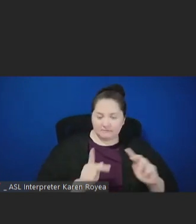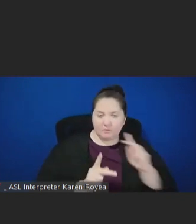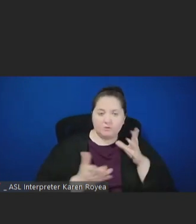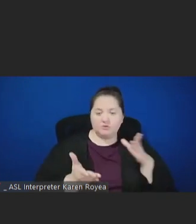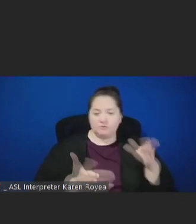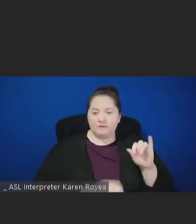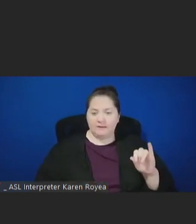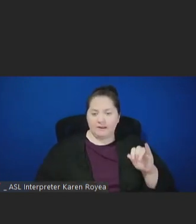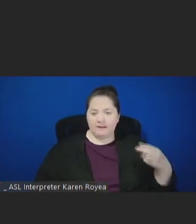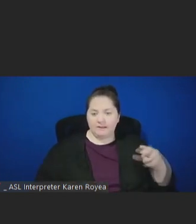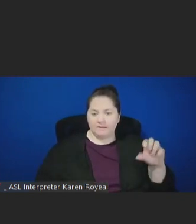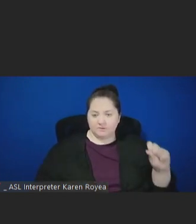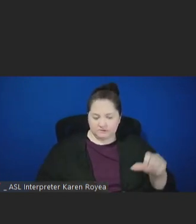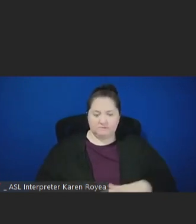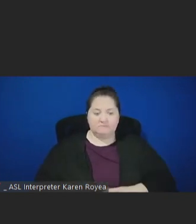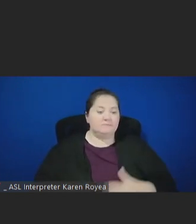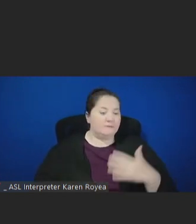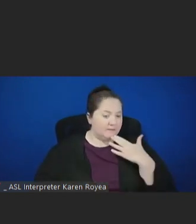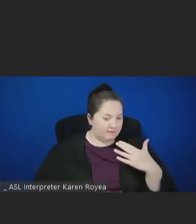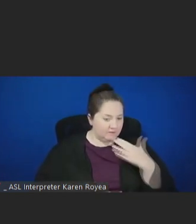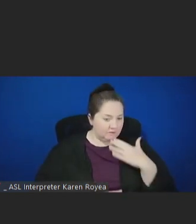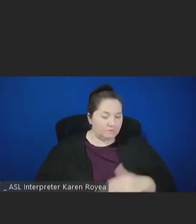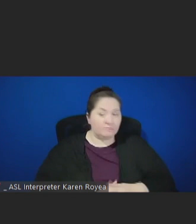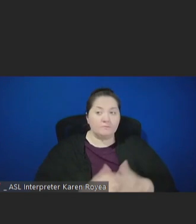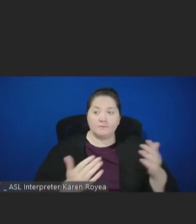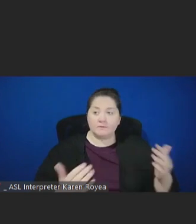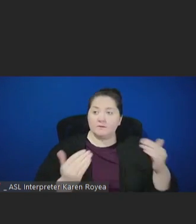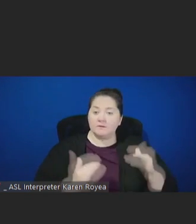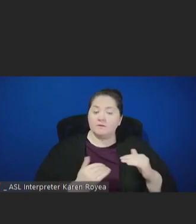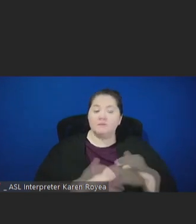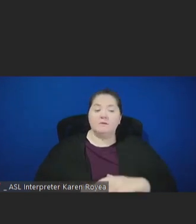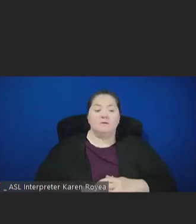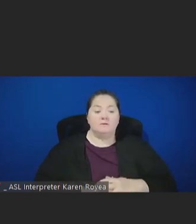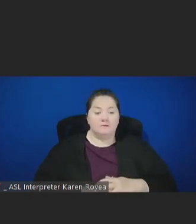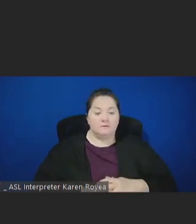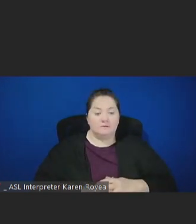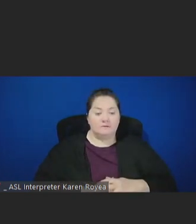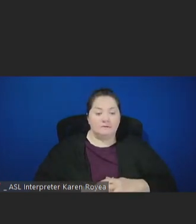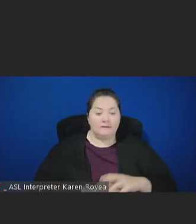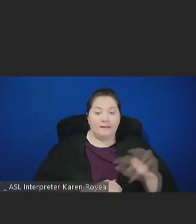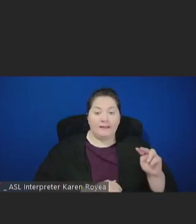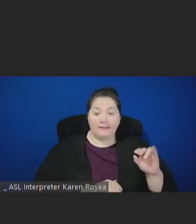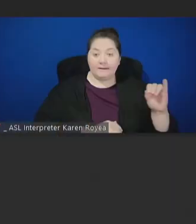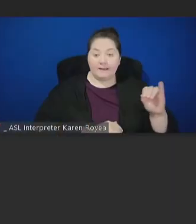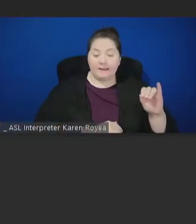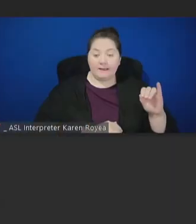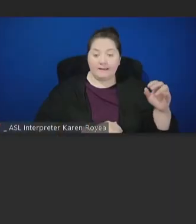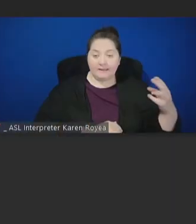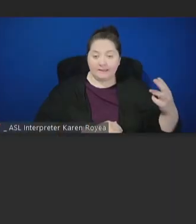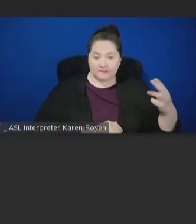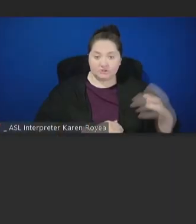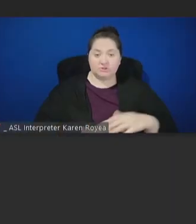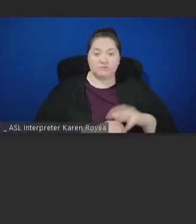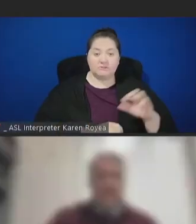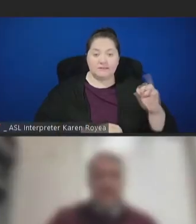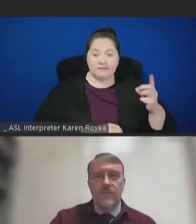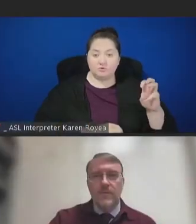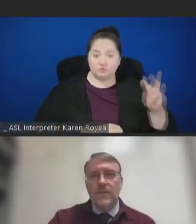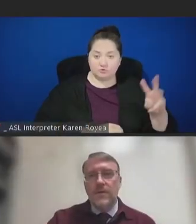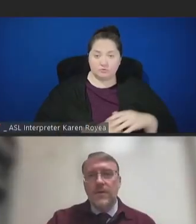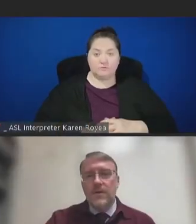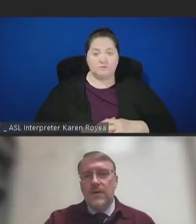Robert Hopkins: Thank you very much, Uzo. Our next update is from NIH, Andrew Ford.